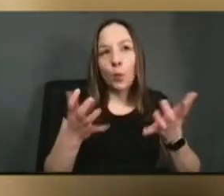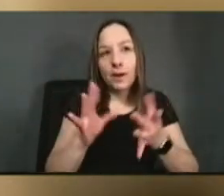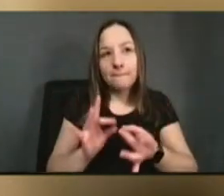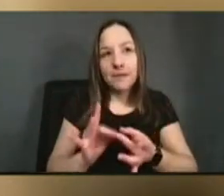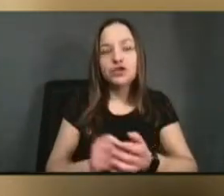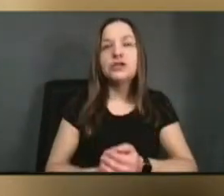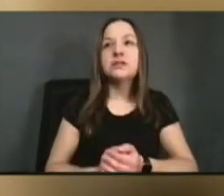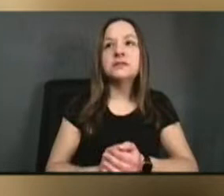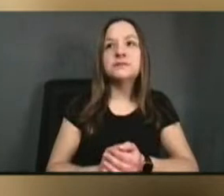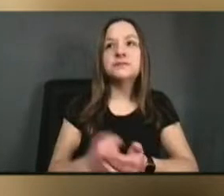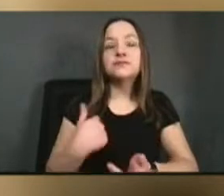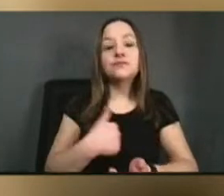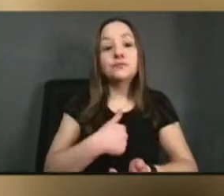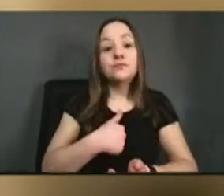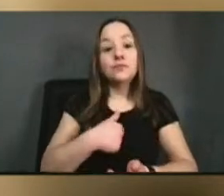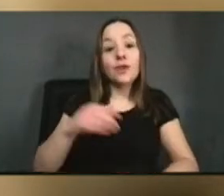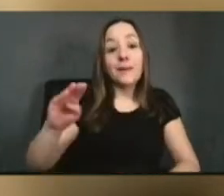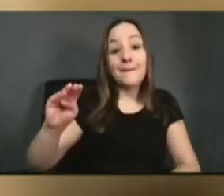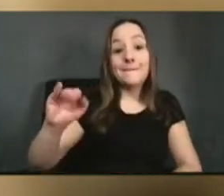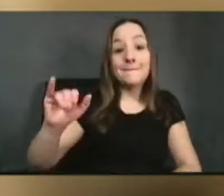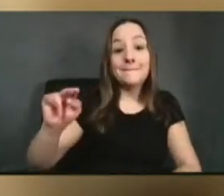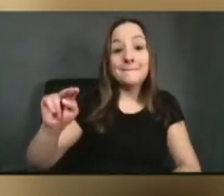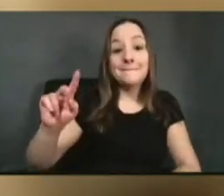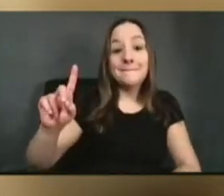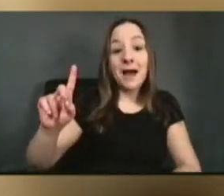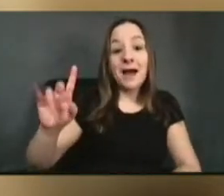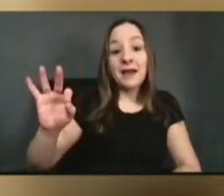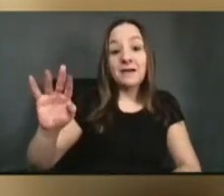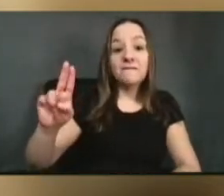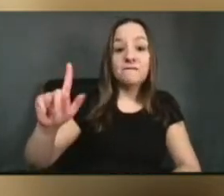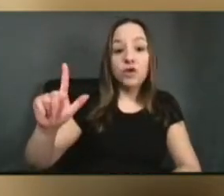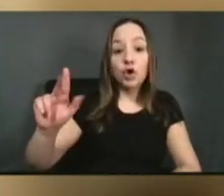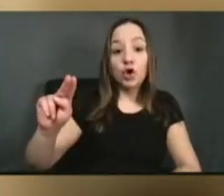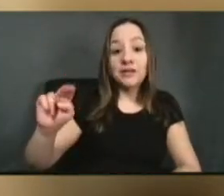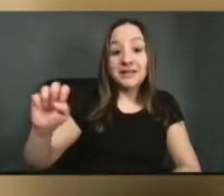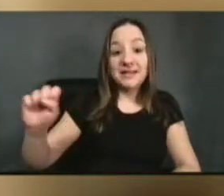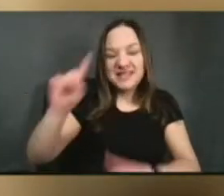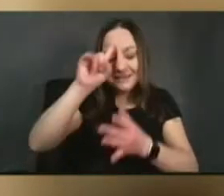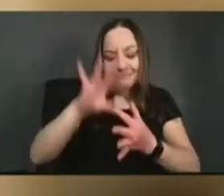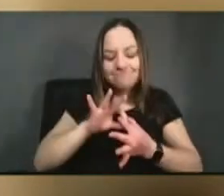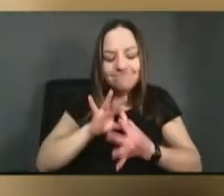are several things that I would just like to mention. I think